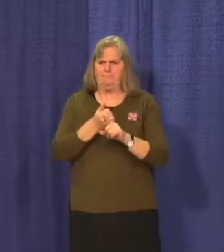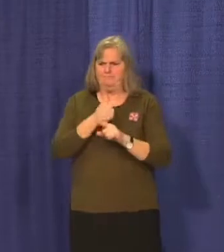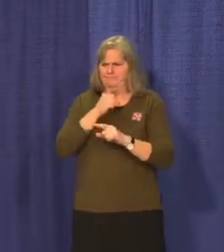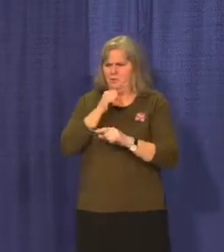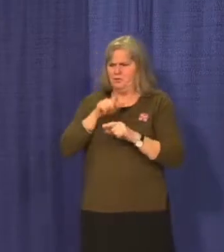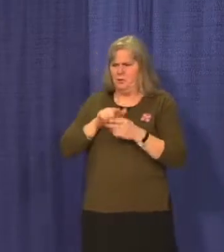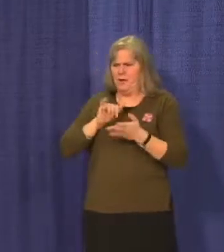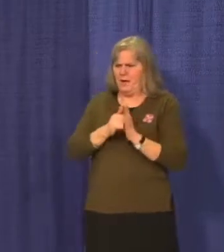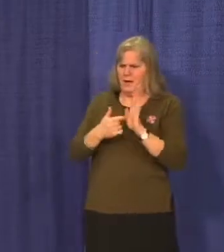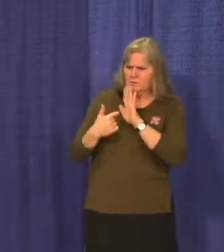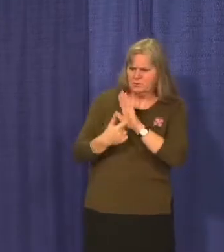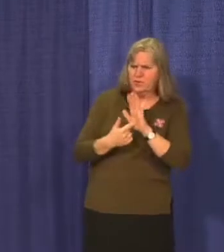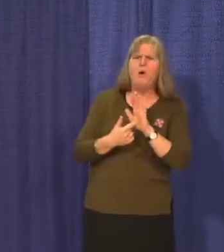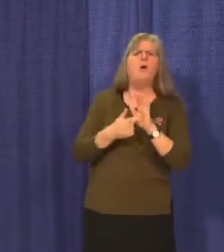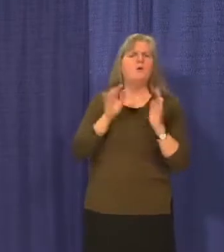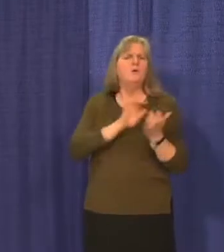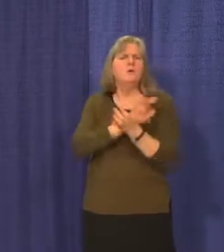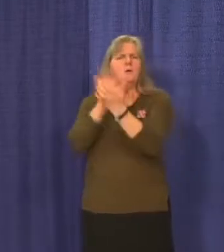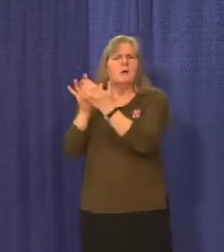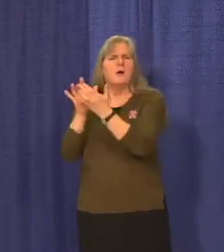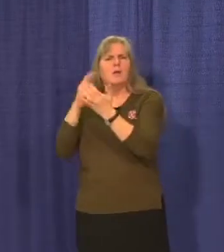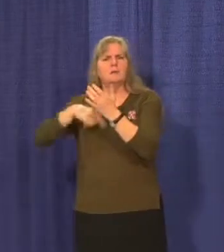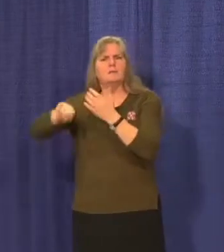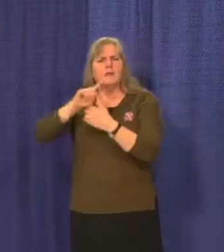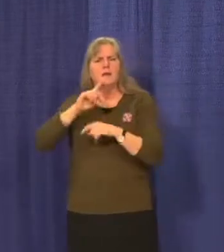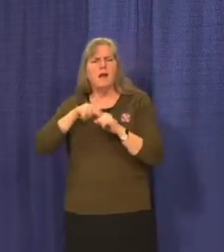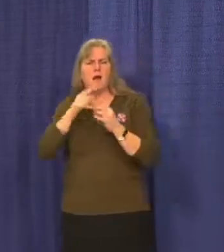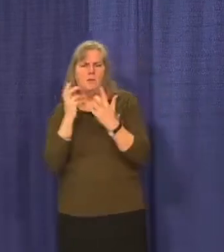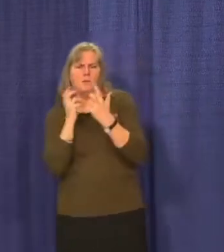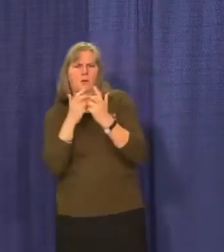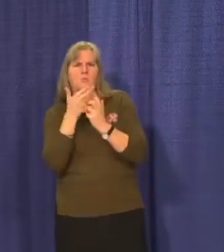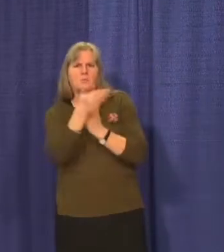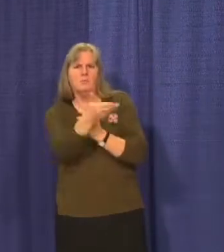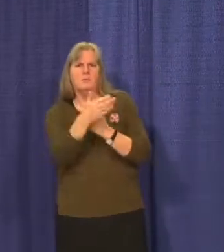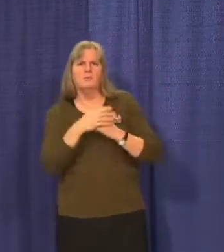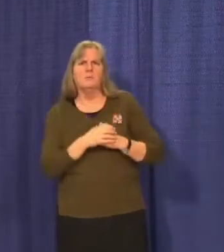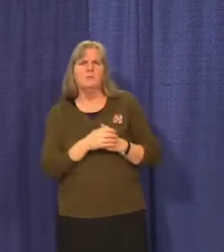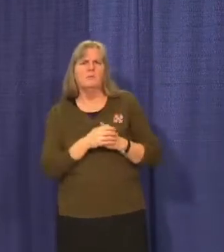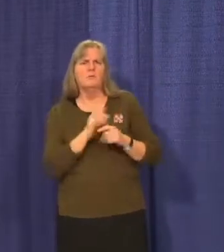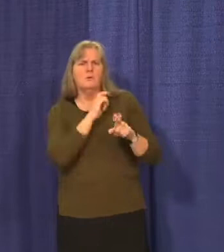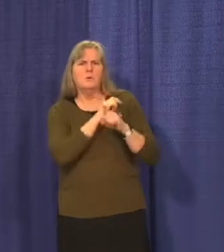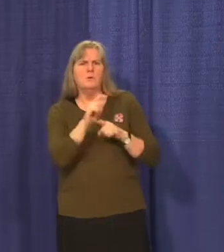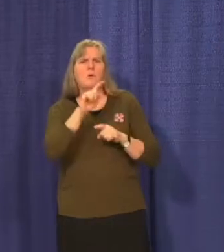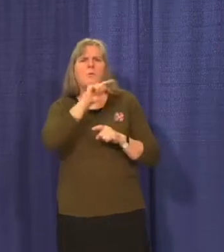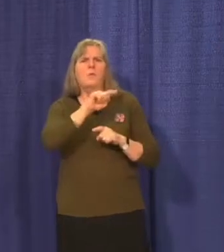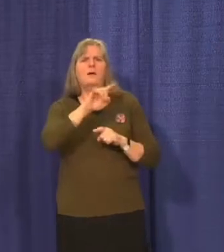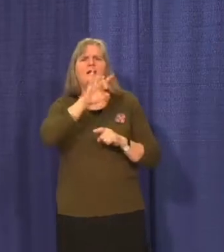needing these requirements -- meeting these requirements, please reach out so we can look into how to accommodate you.